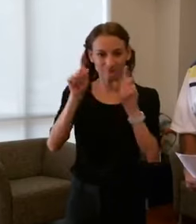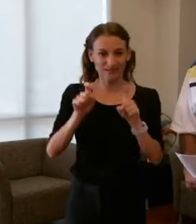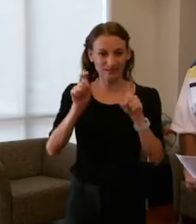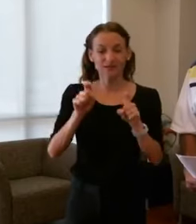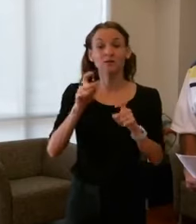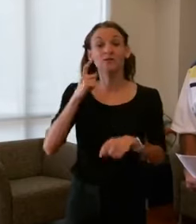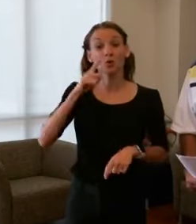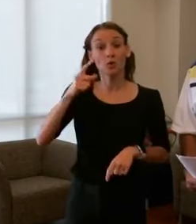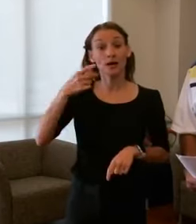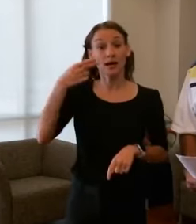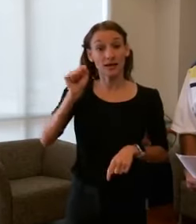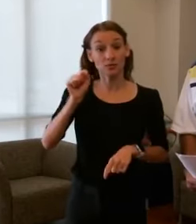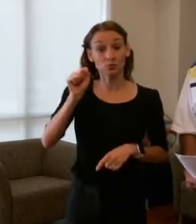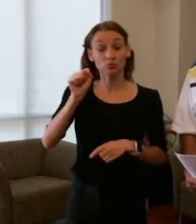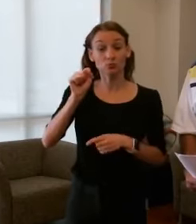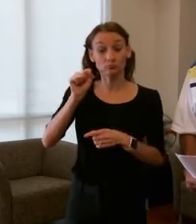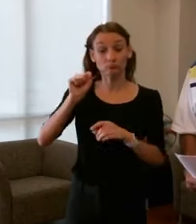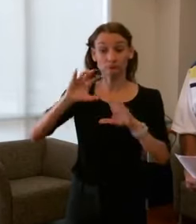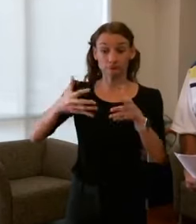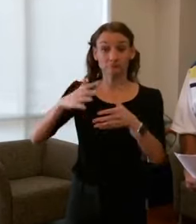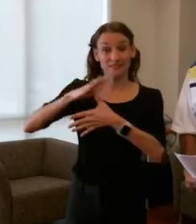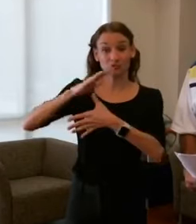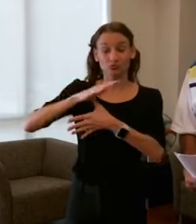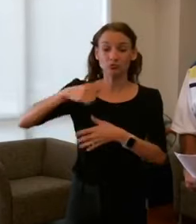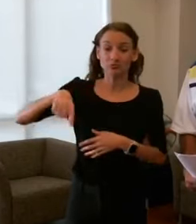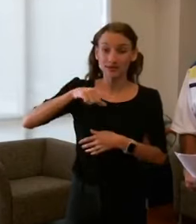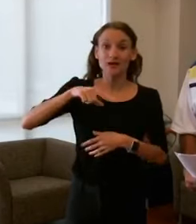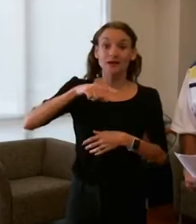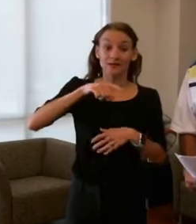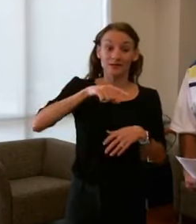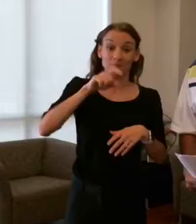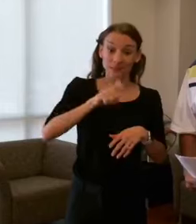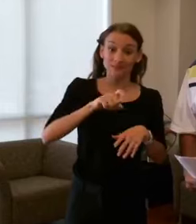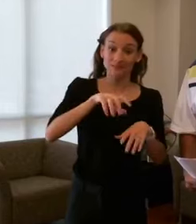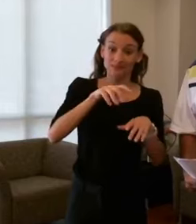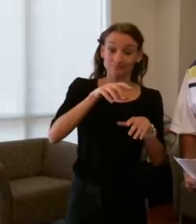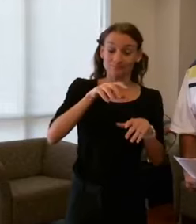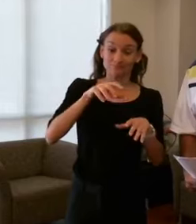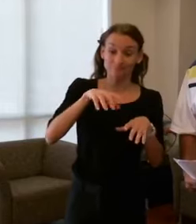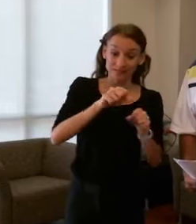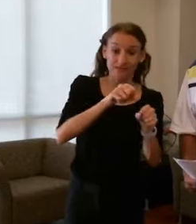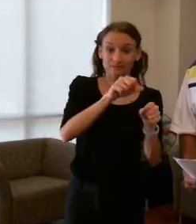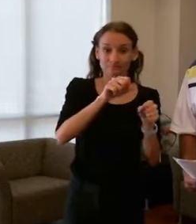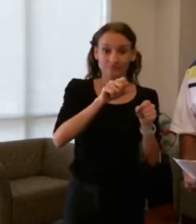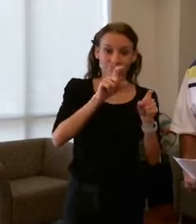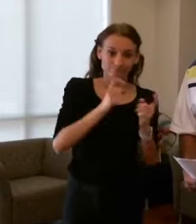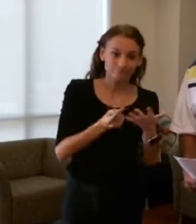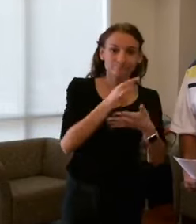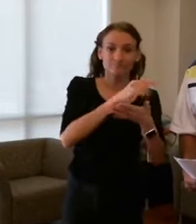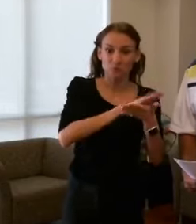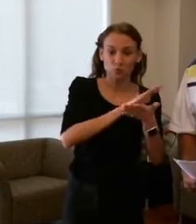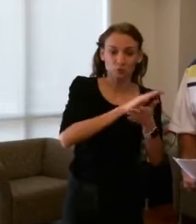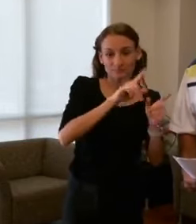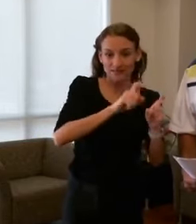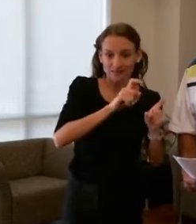And for high school seniors, they also have to complete or when they're finishing a certain course work,